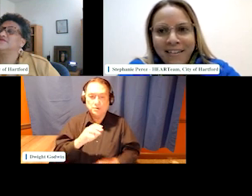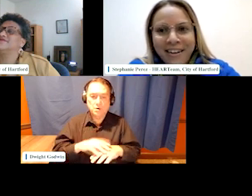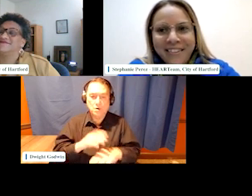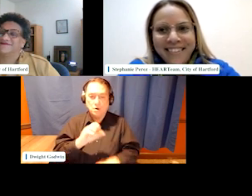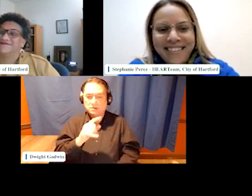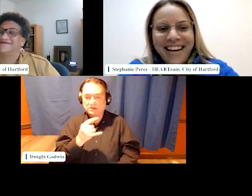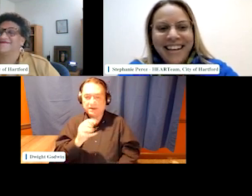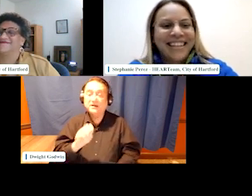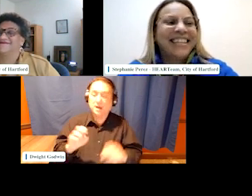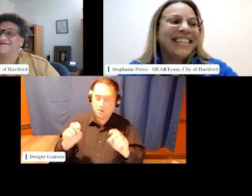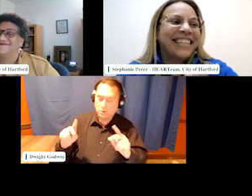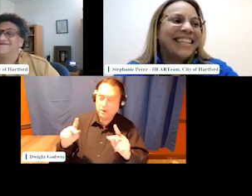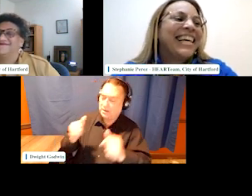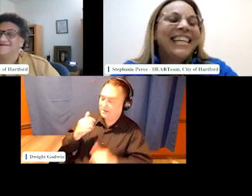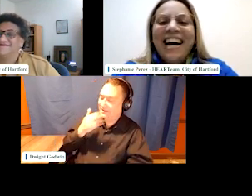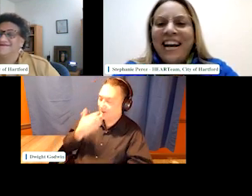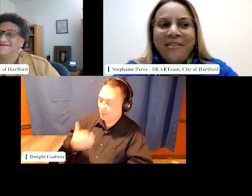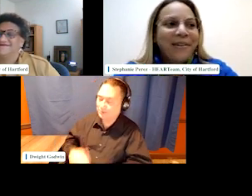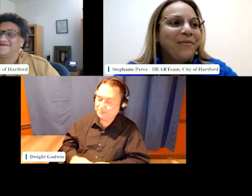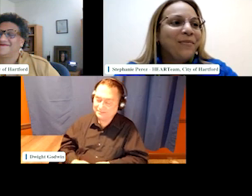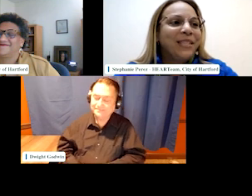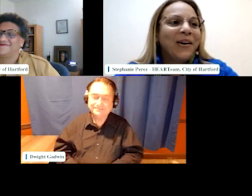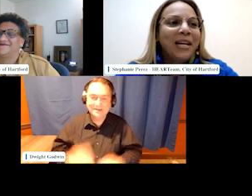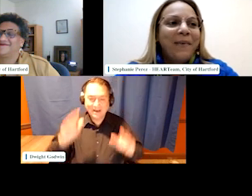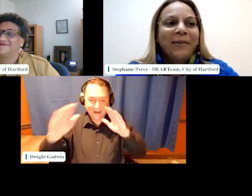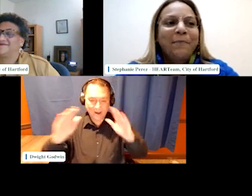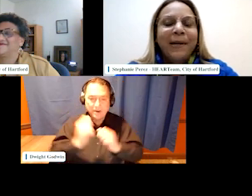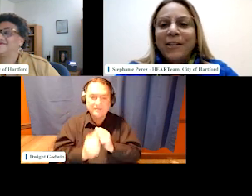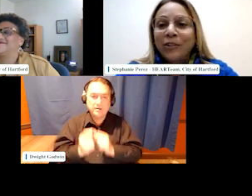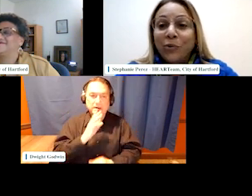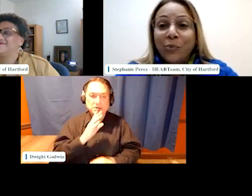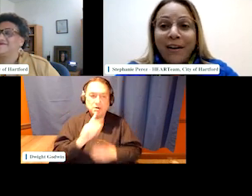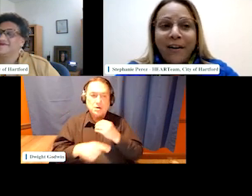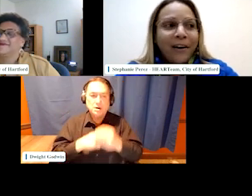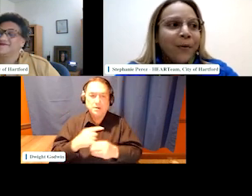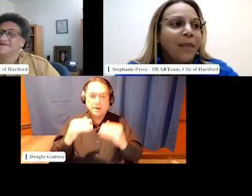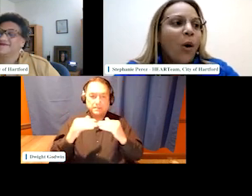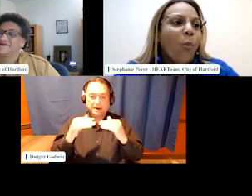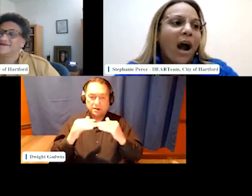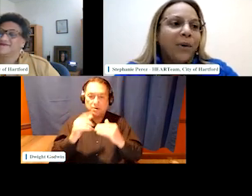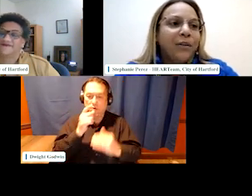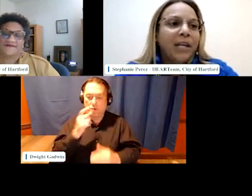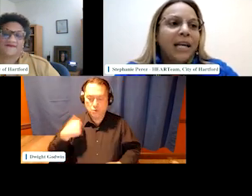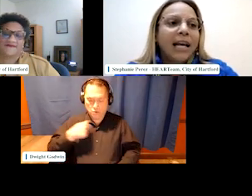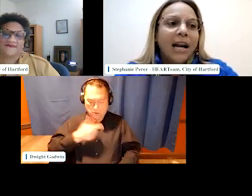There we go, okay. (chuckles) Hi, everyone. We'll be talking about the peers, who we are, why we're unique,